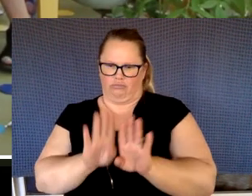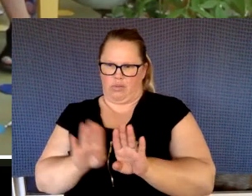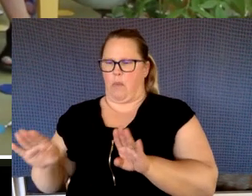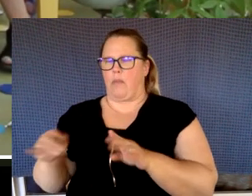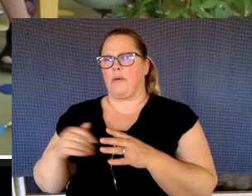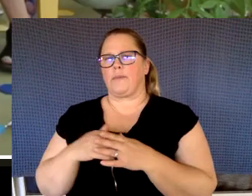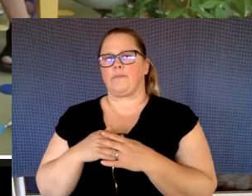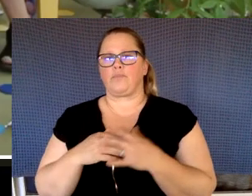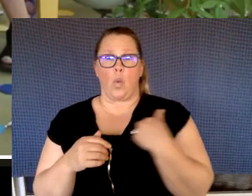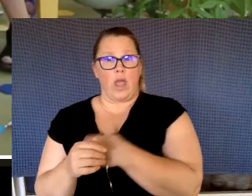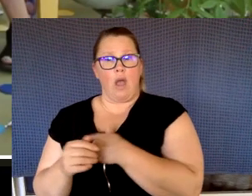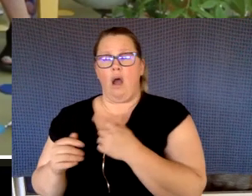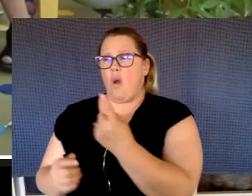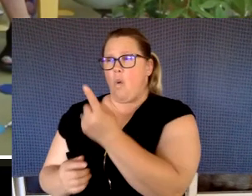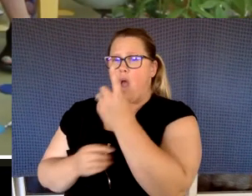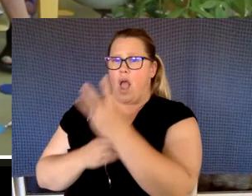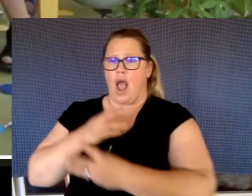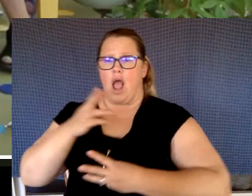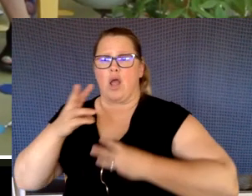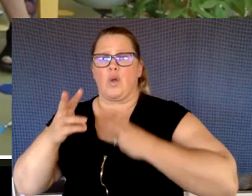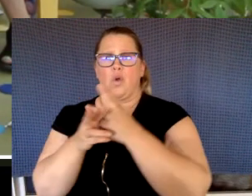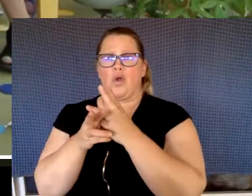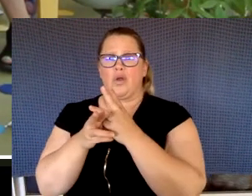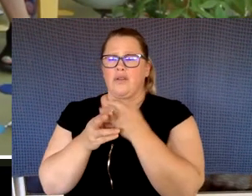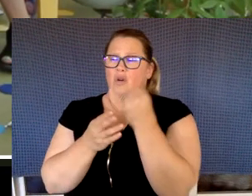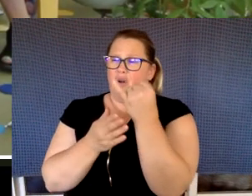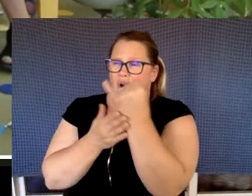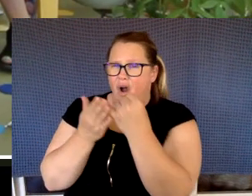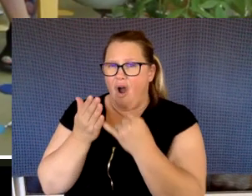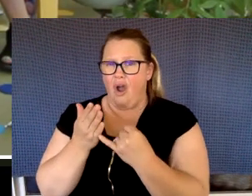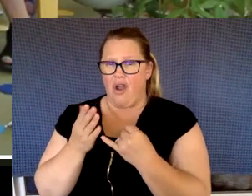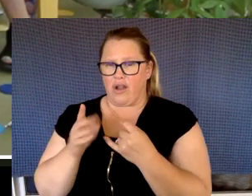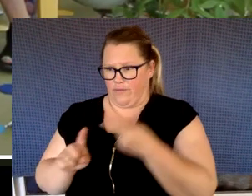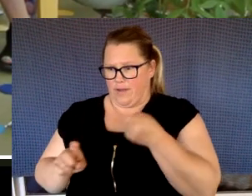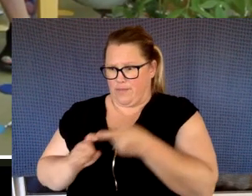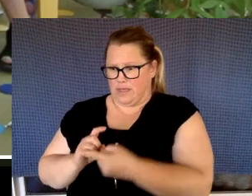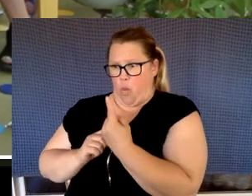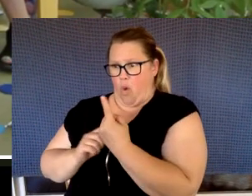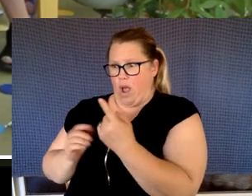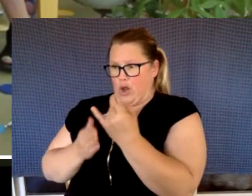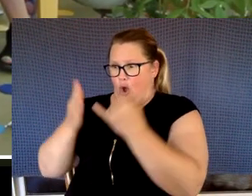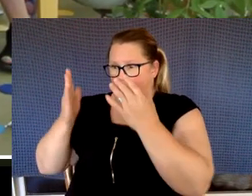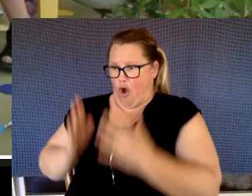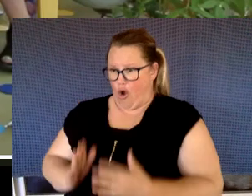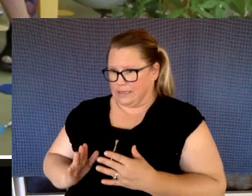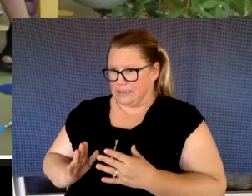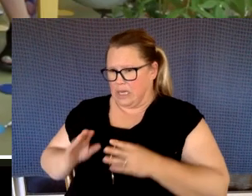We are one world and all of this art from this wonderful artist has inspired